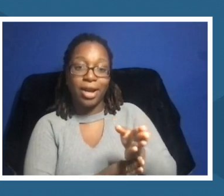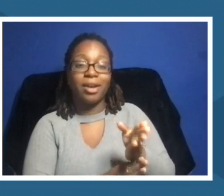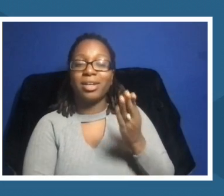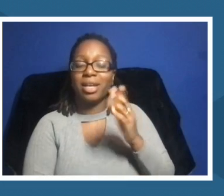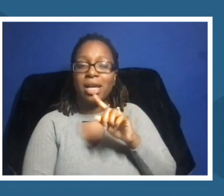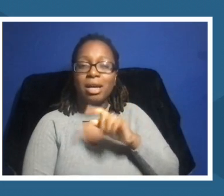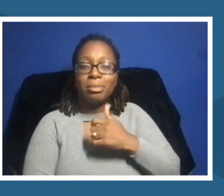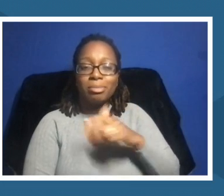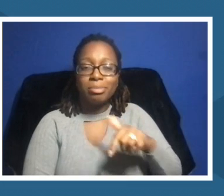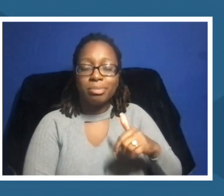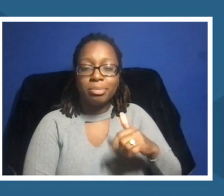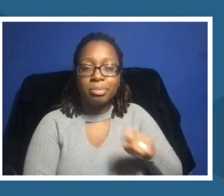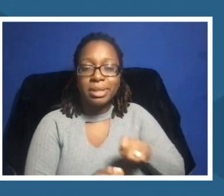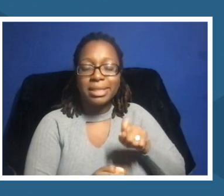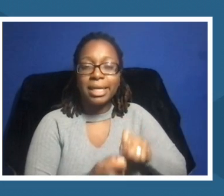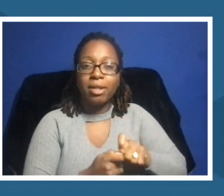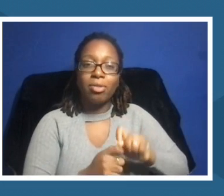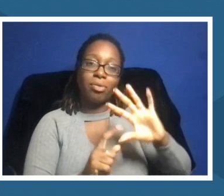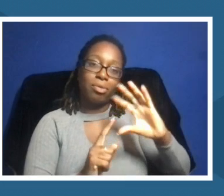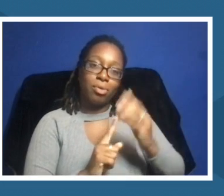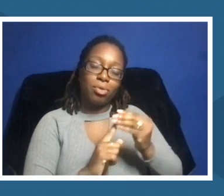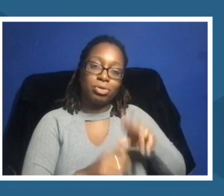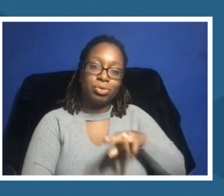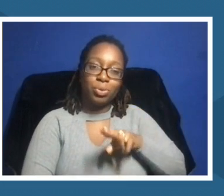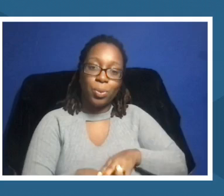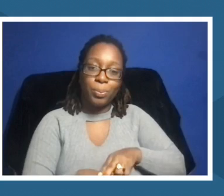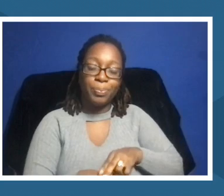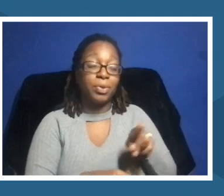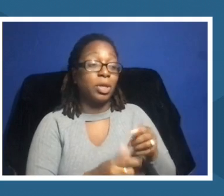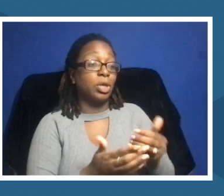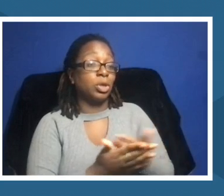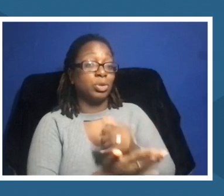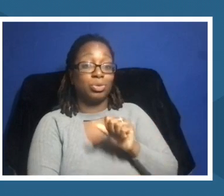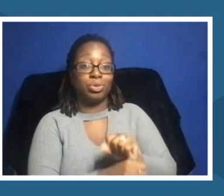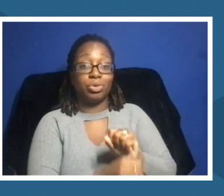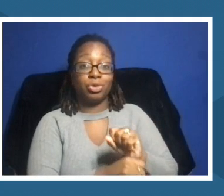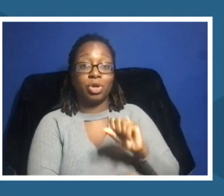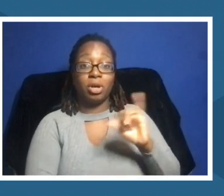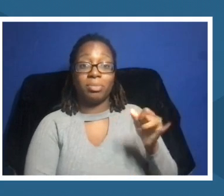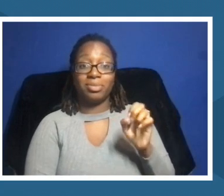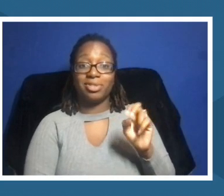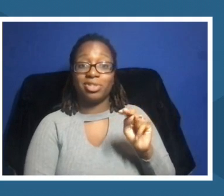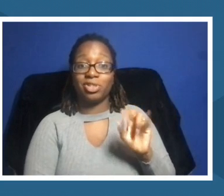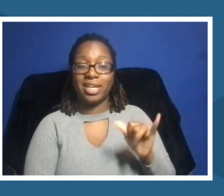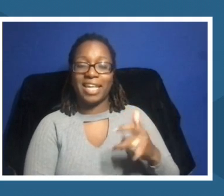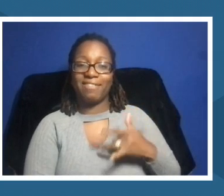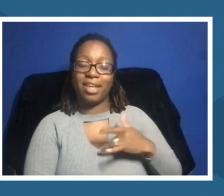at her new job educate squared jenny feels like she is thriving in her role